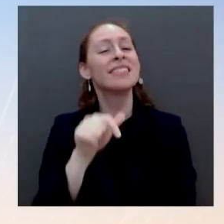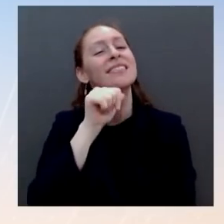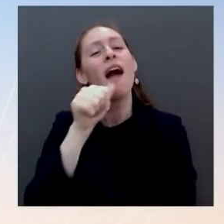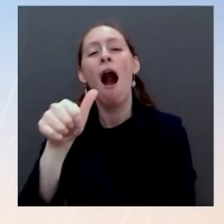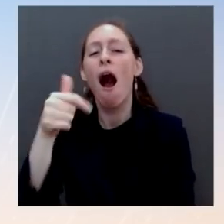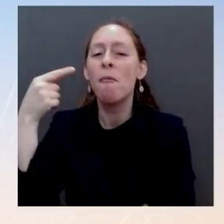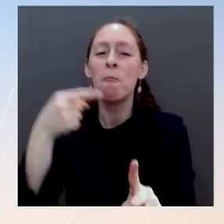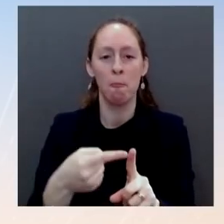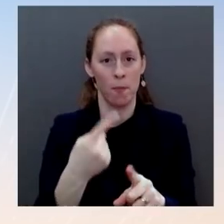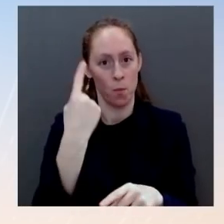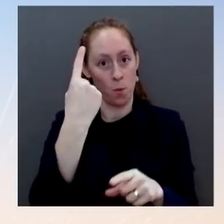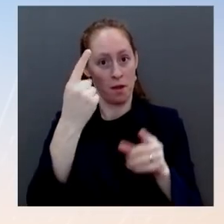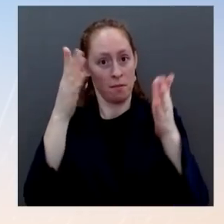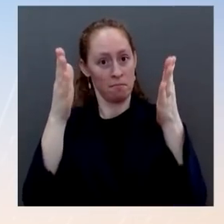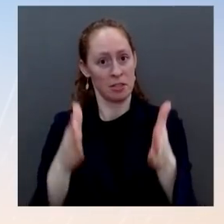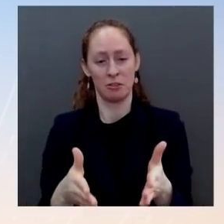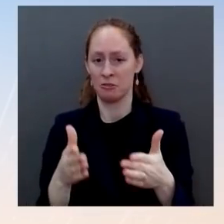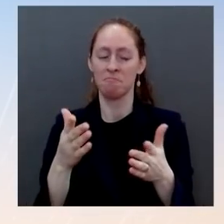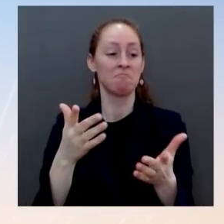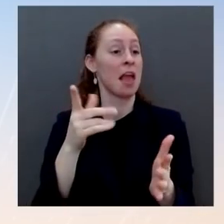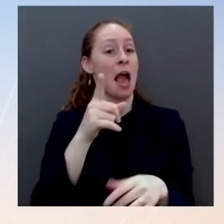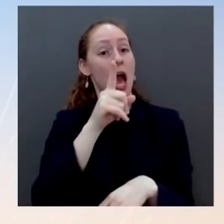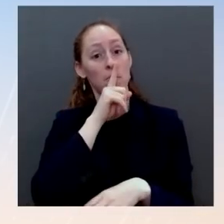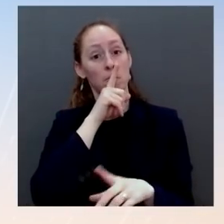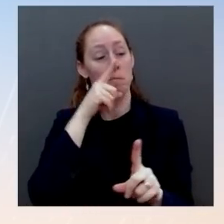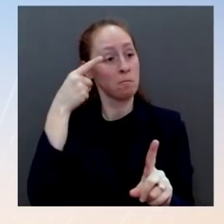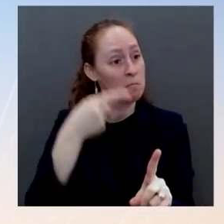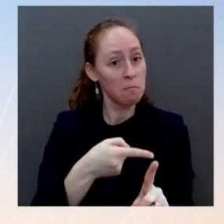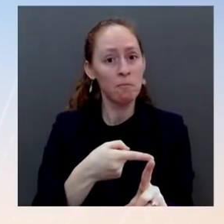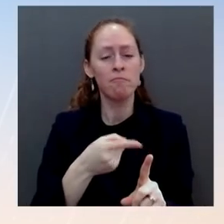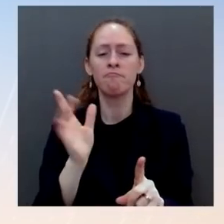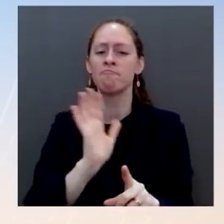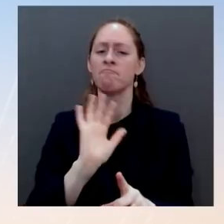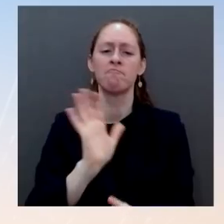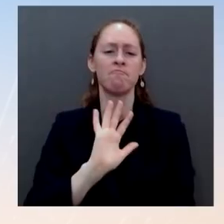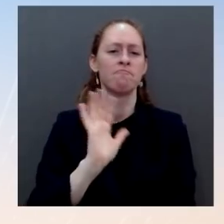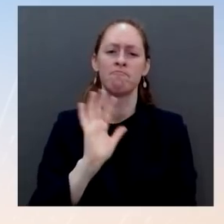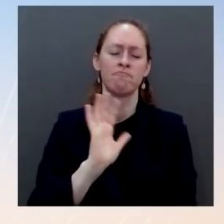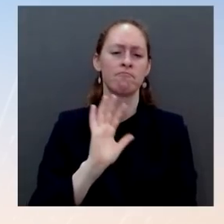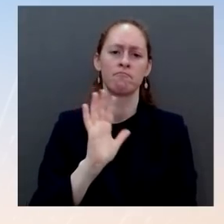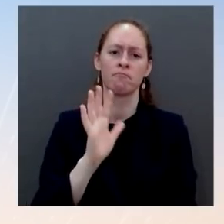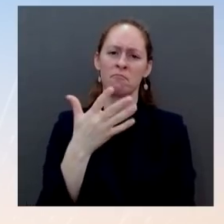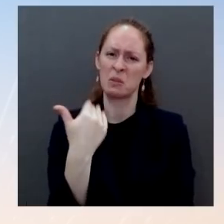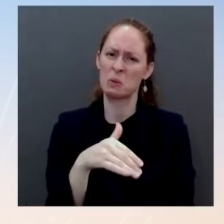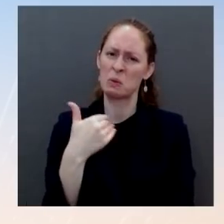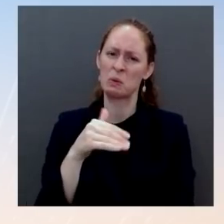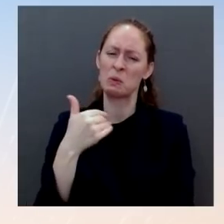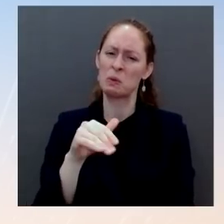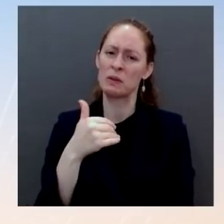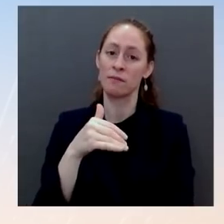one of the darkest days in our democracy. The President -- I know from talking to him this afternoon -- felt that personally.